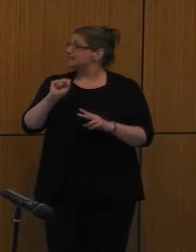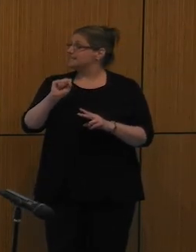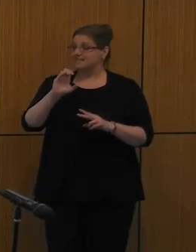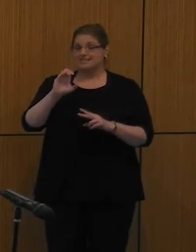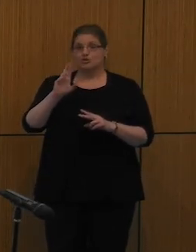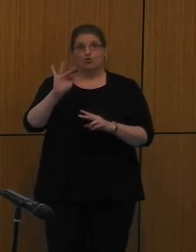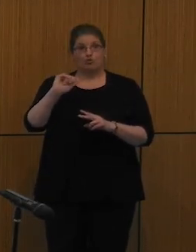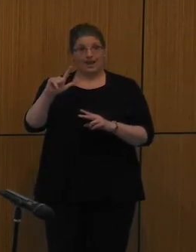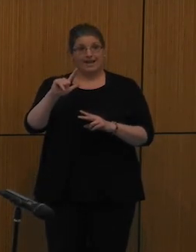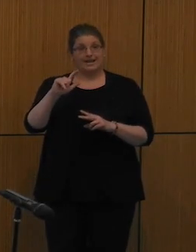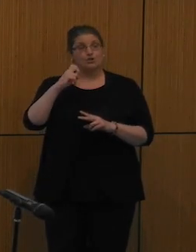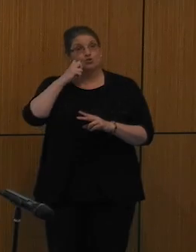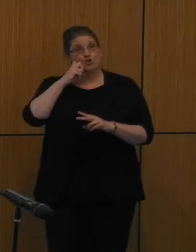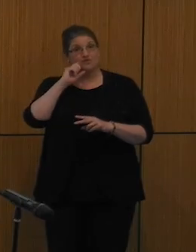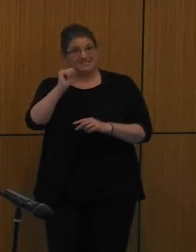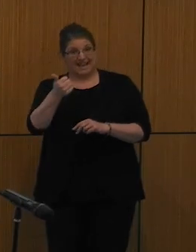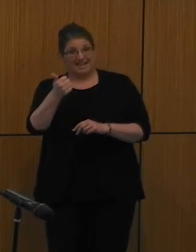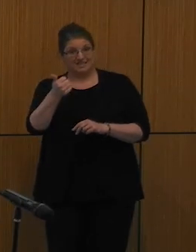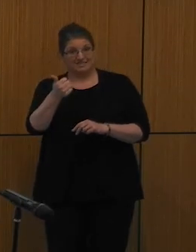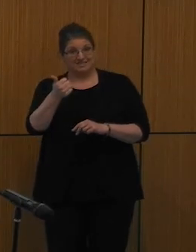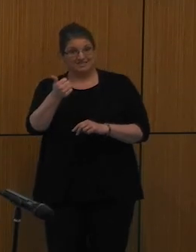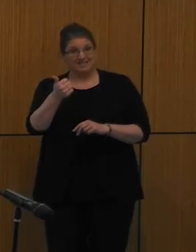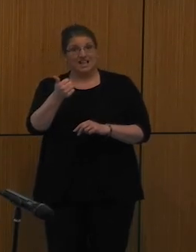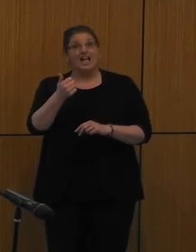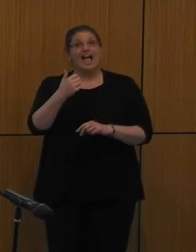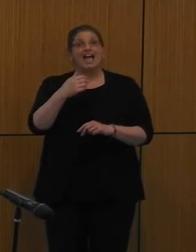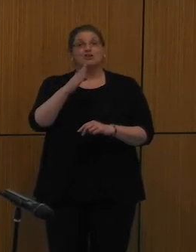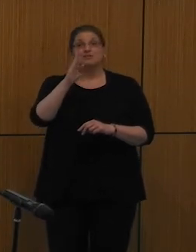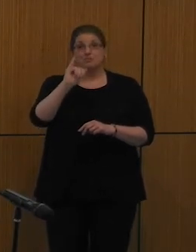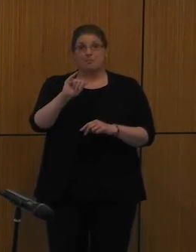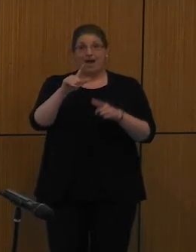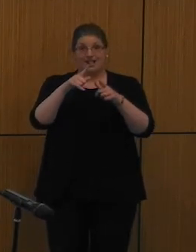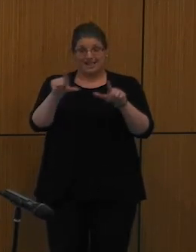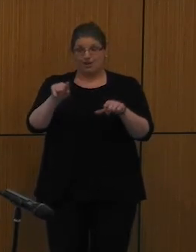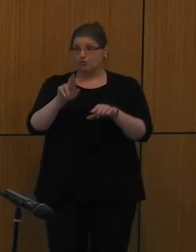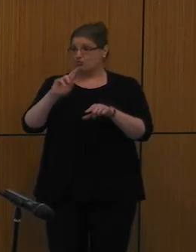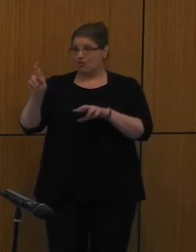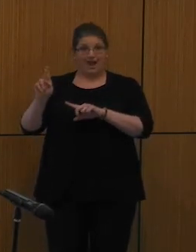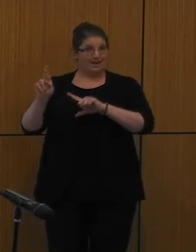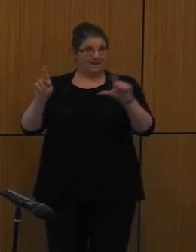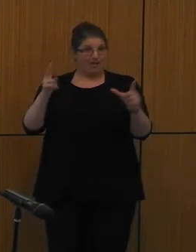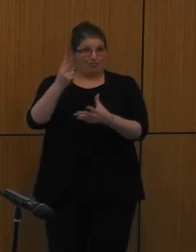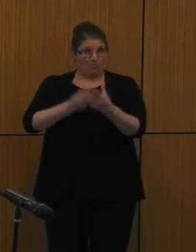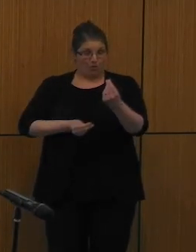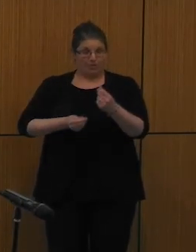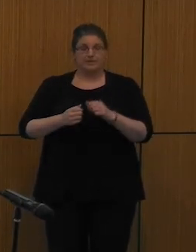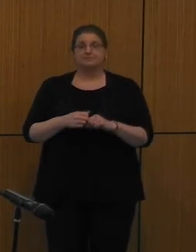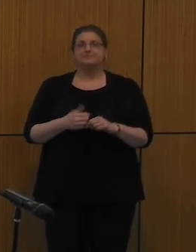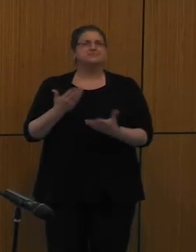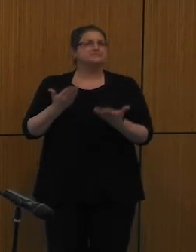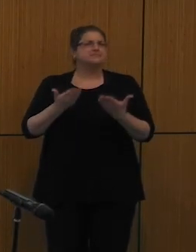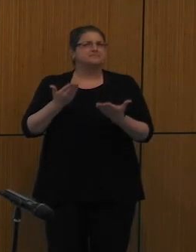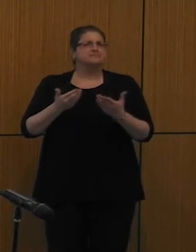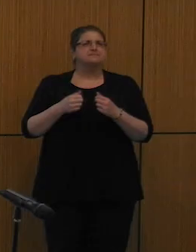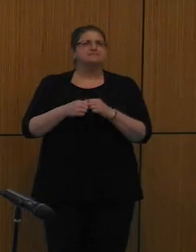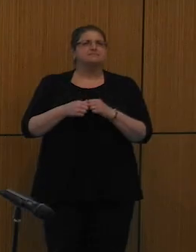bilateral, meaning we have a right right vagus nerve and a left vagus nerve. So you might be wondering why is it called the vagus nerve.